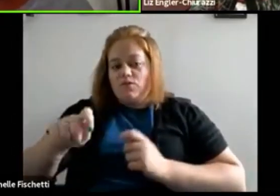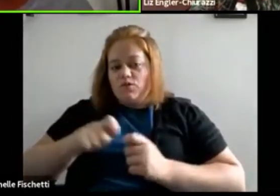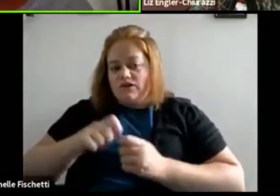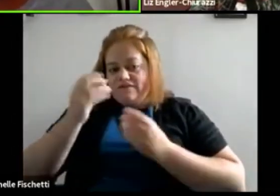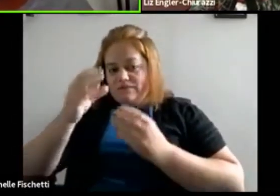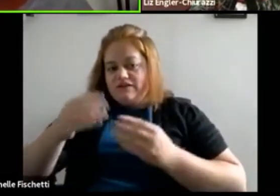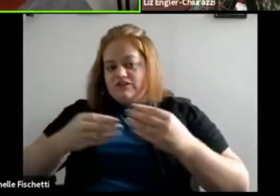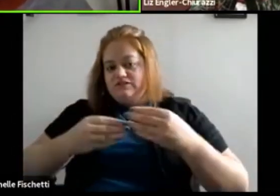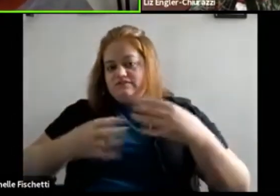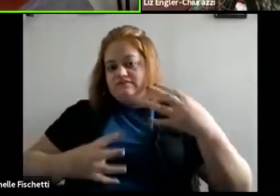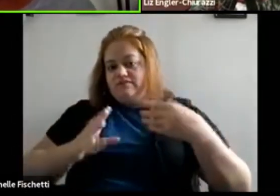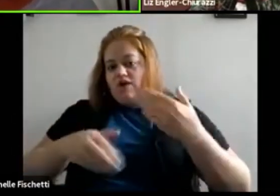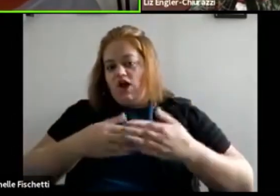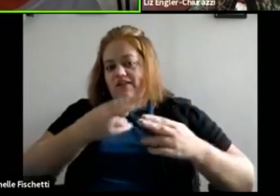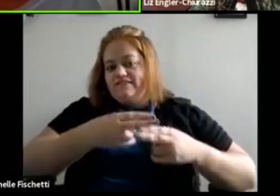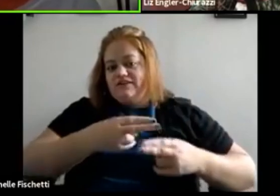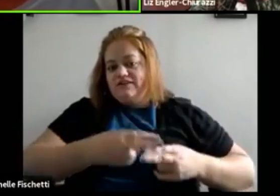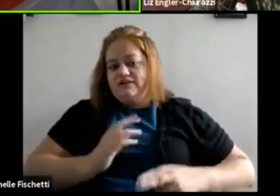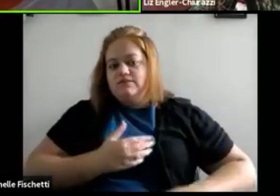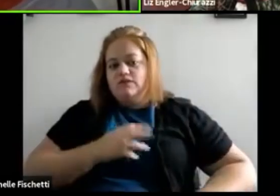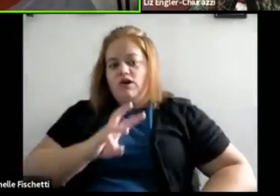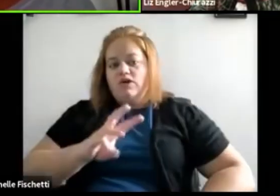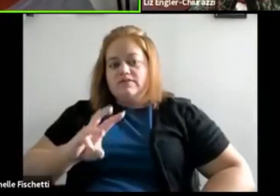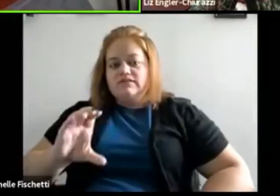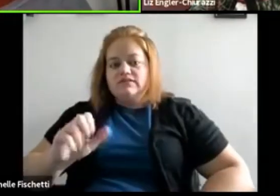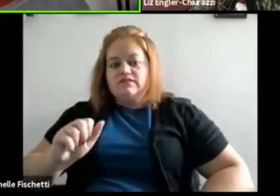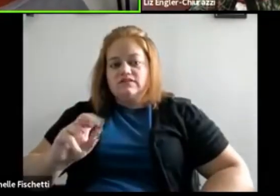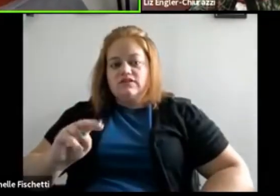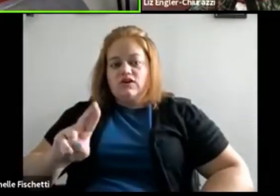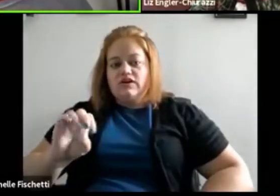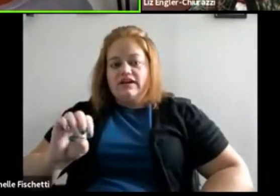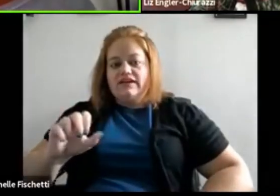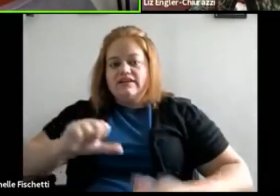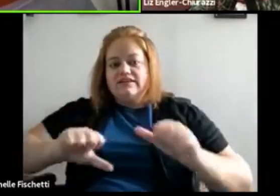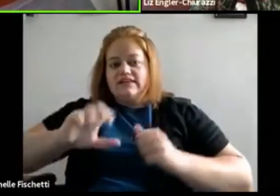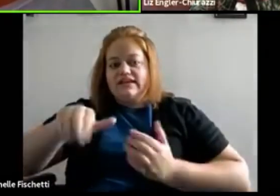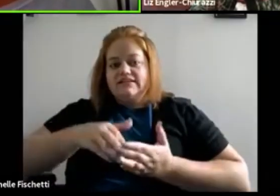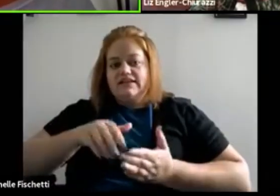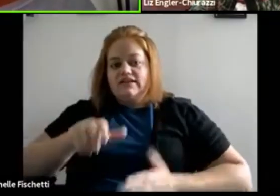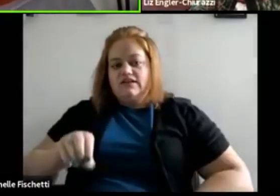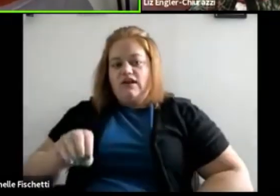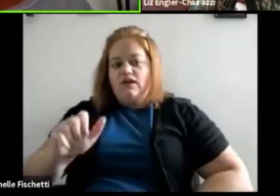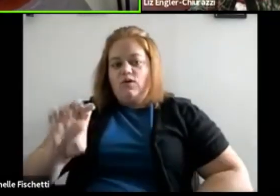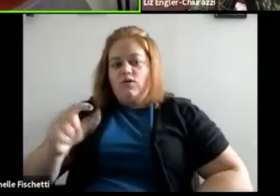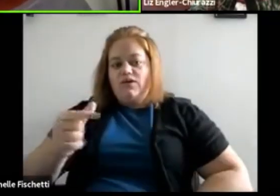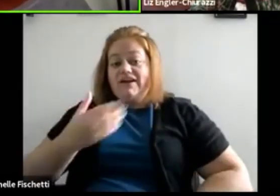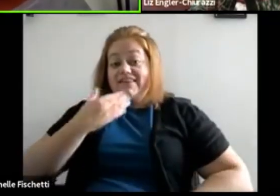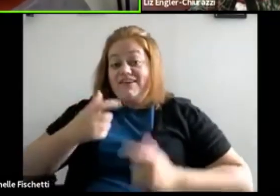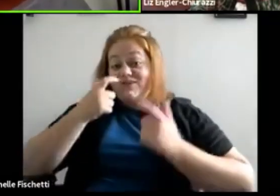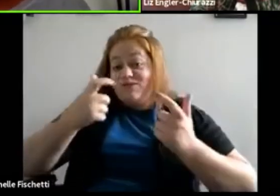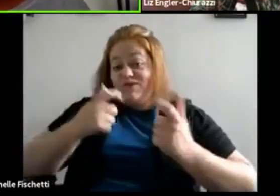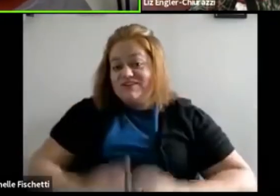speakers. Our website is CarnegieScienceCenter.org. Thanks everyone for watching!